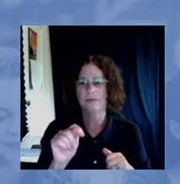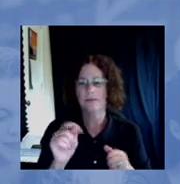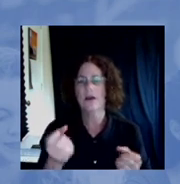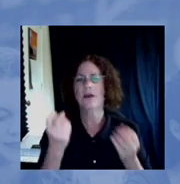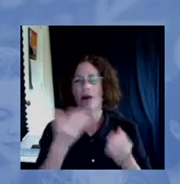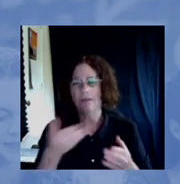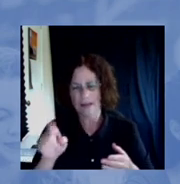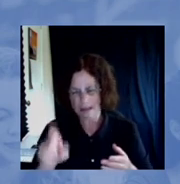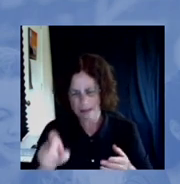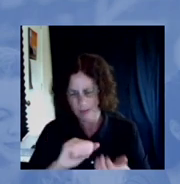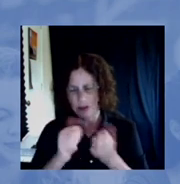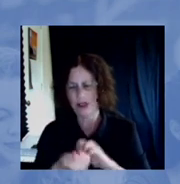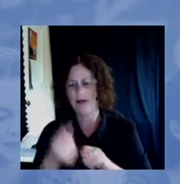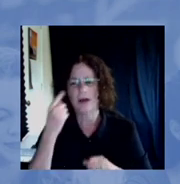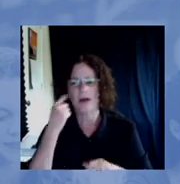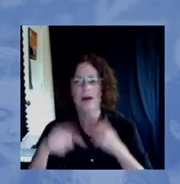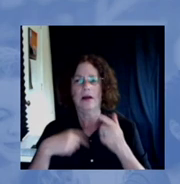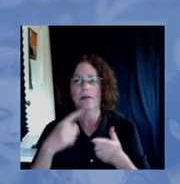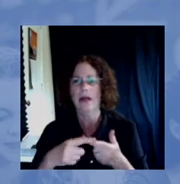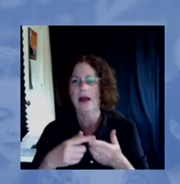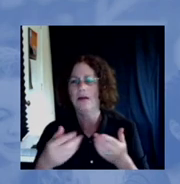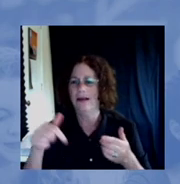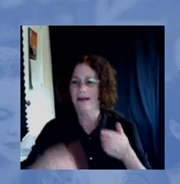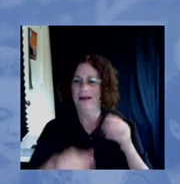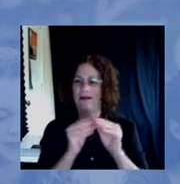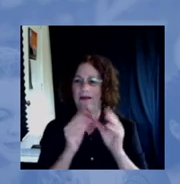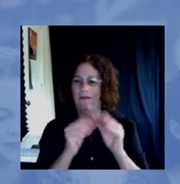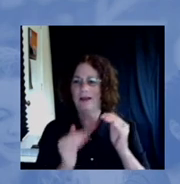YOU THINK ABOUT THE THEME OF THIS CONFERENCE AND THE INEQUITIES THAT EXIST.